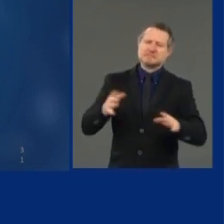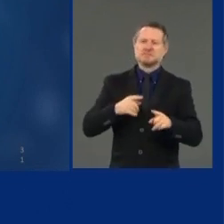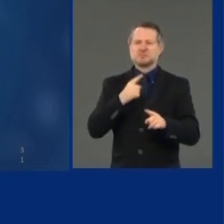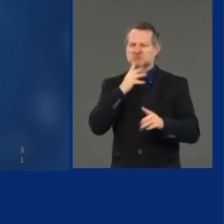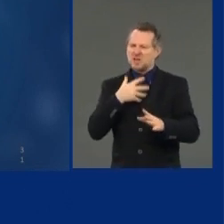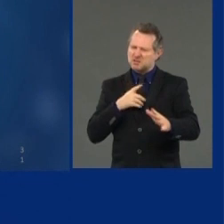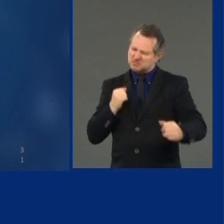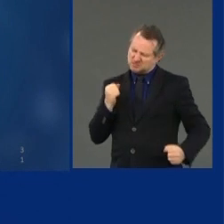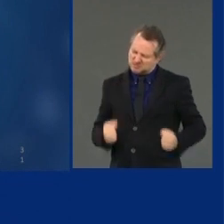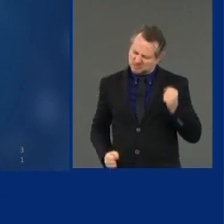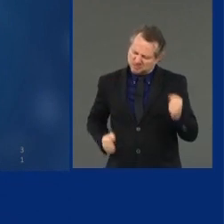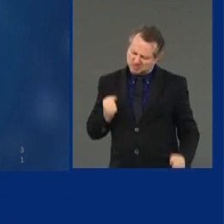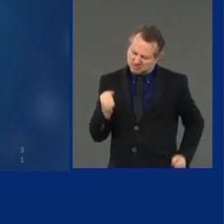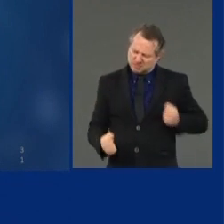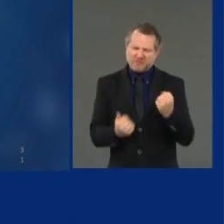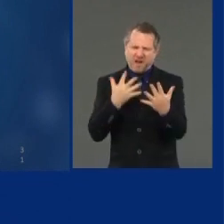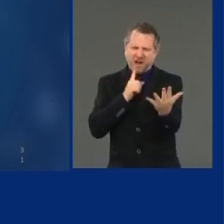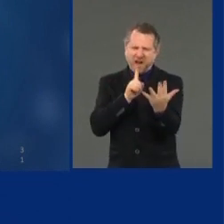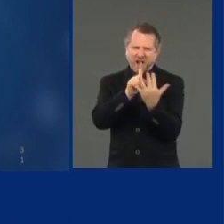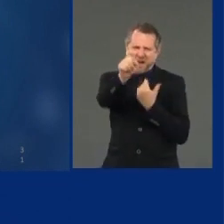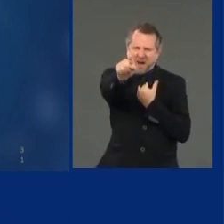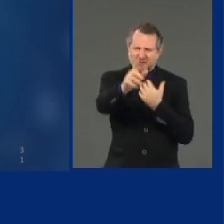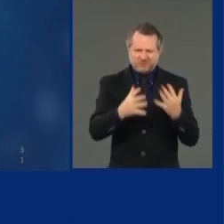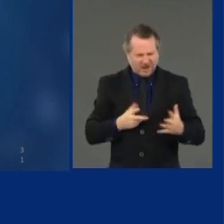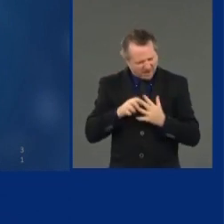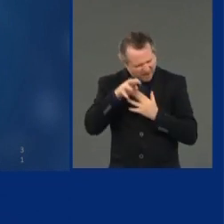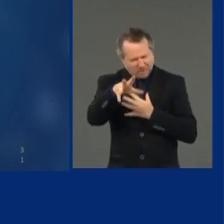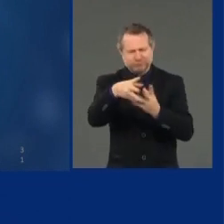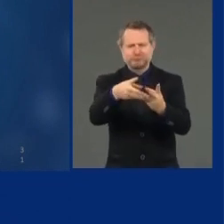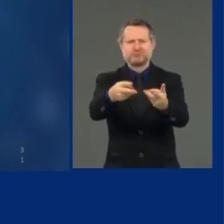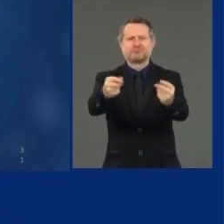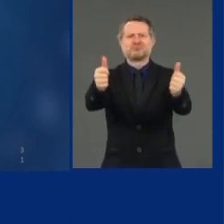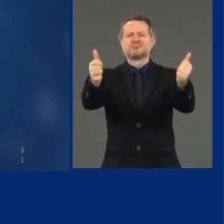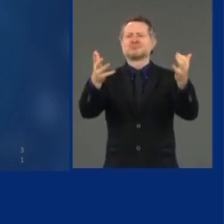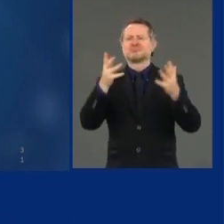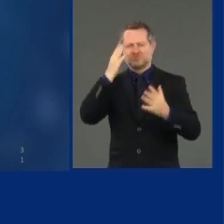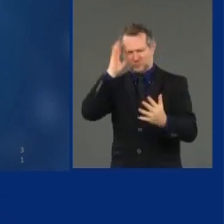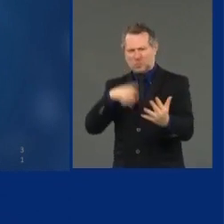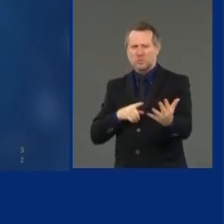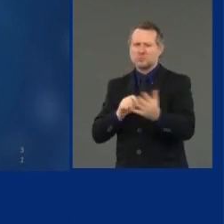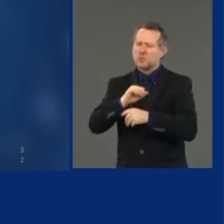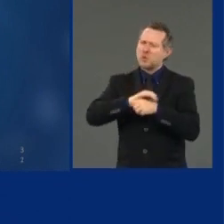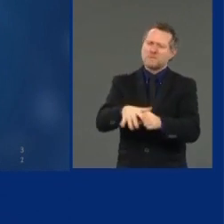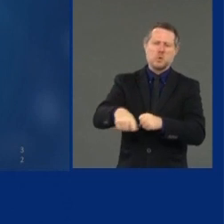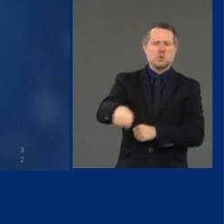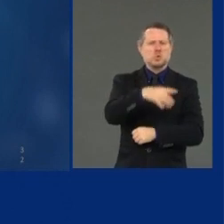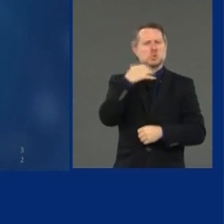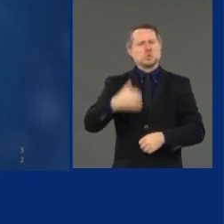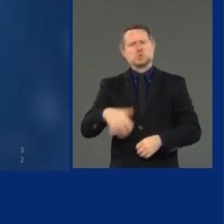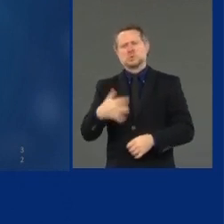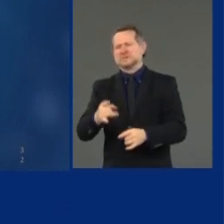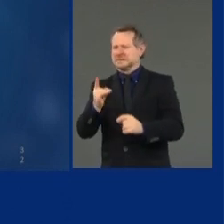WHAT INFERNO THEY WERE RUNNING INTO AND THEY RAN INTO THE FIRE